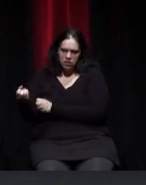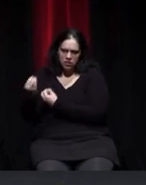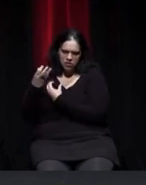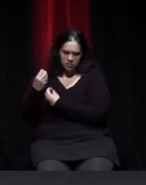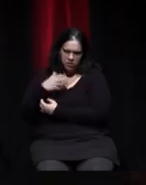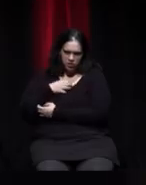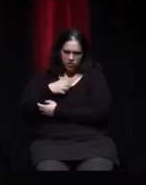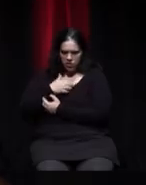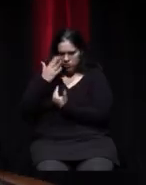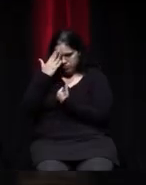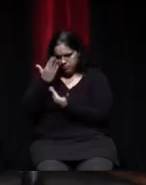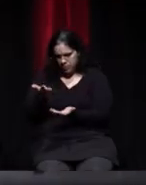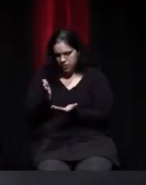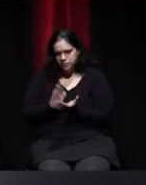Thank you.